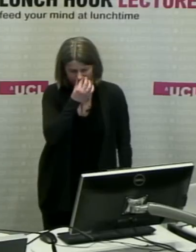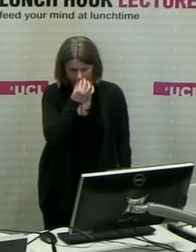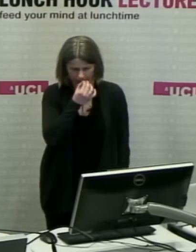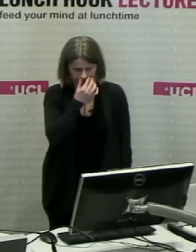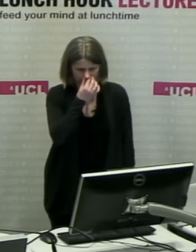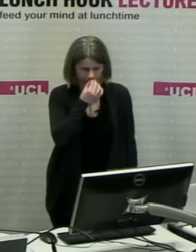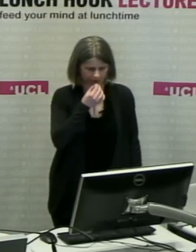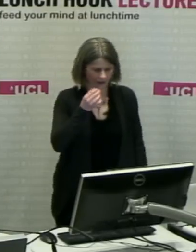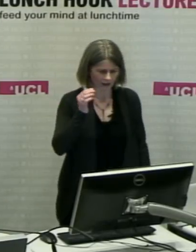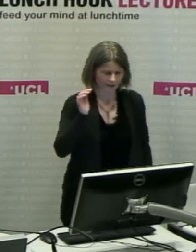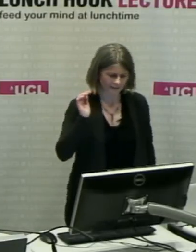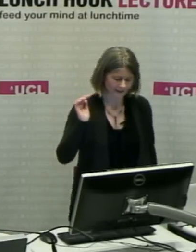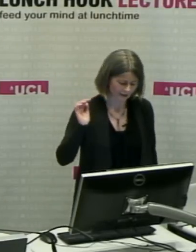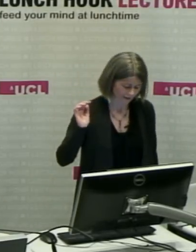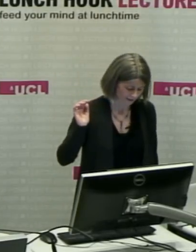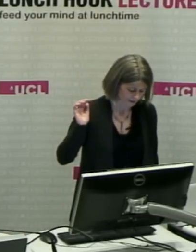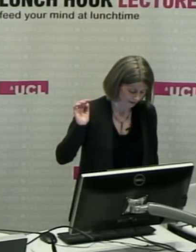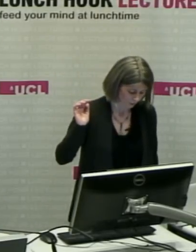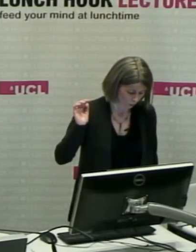I think that...